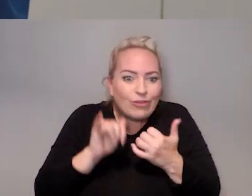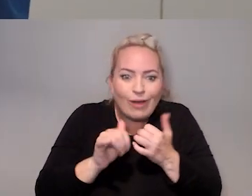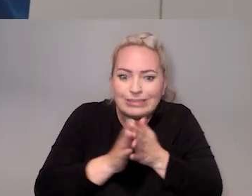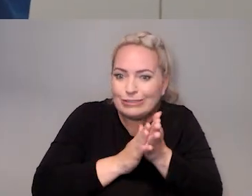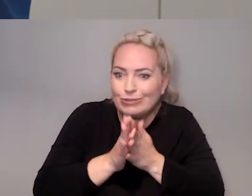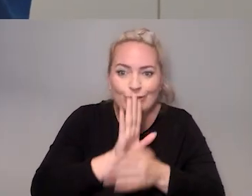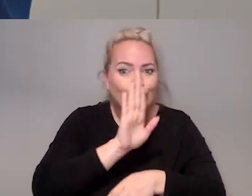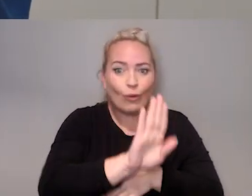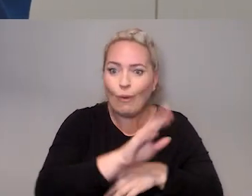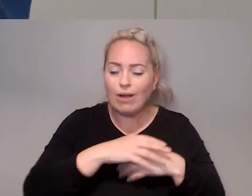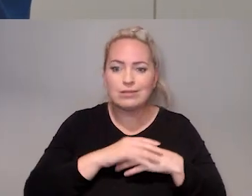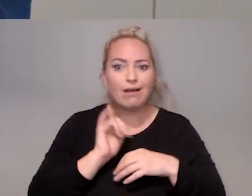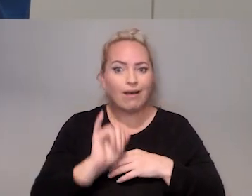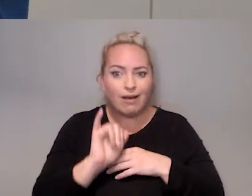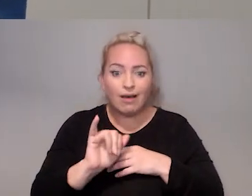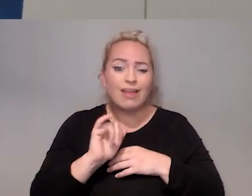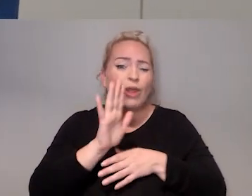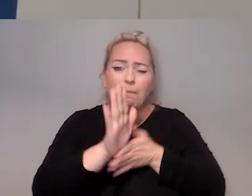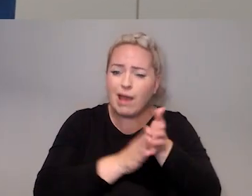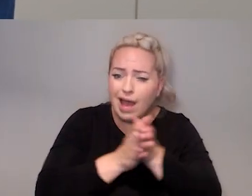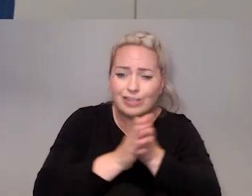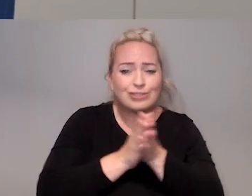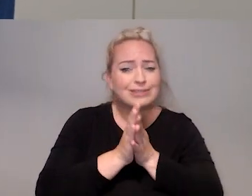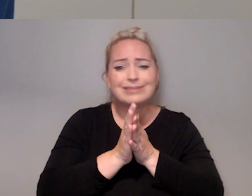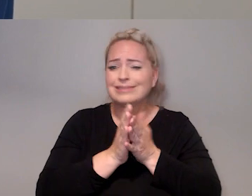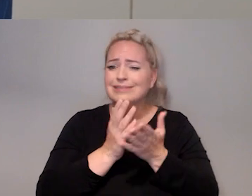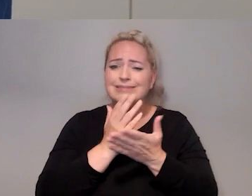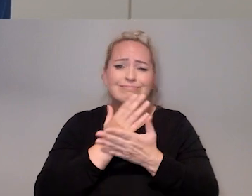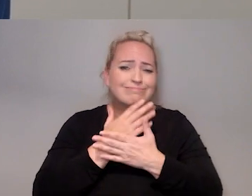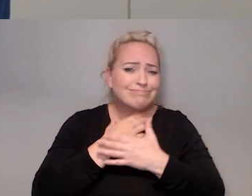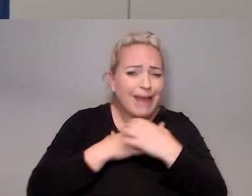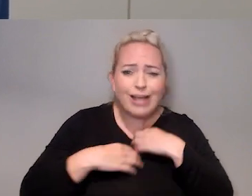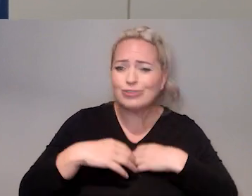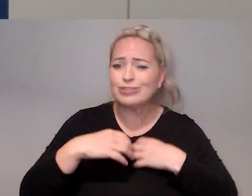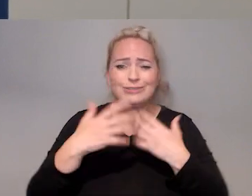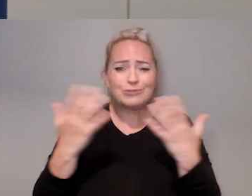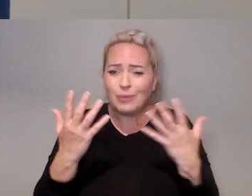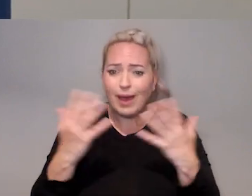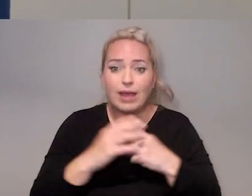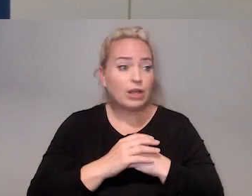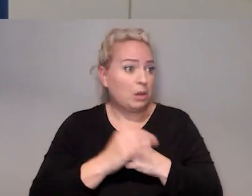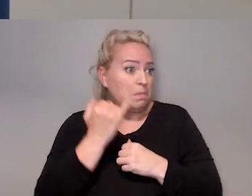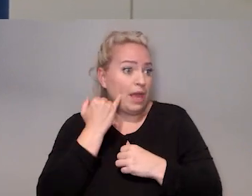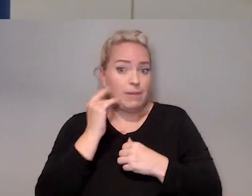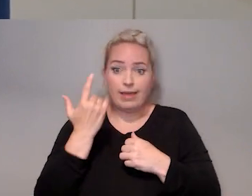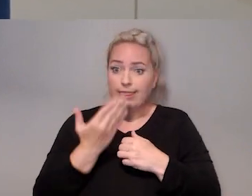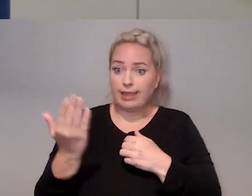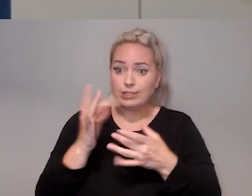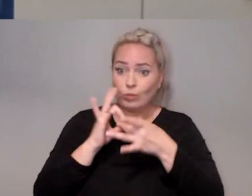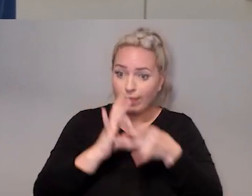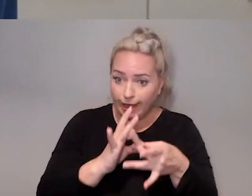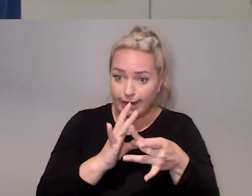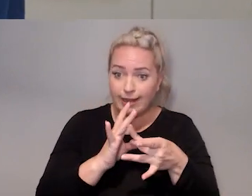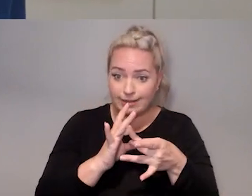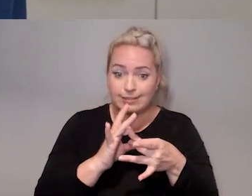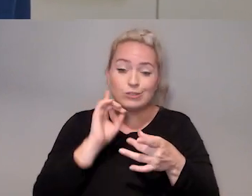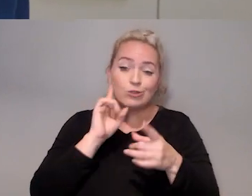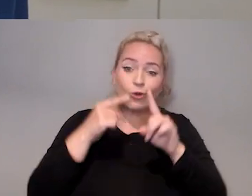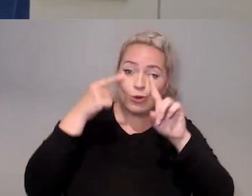of yours uh their passions and their interests uh whether it be um things related to uh goals of of